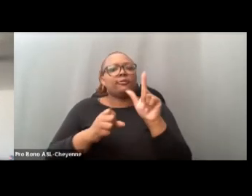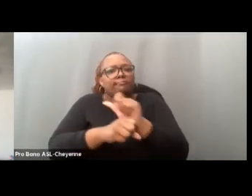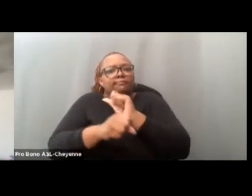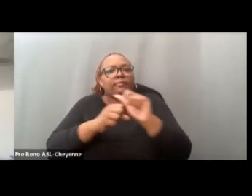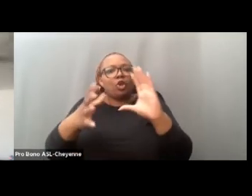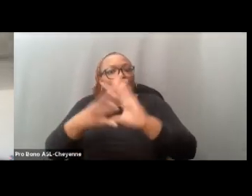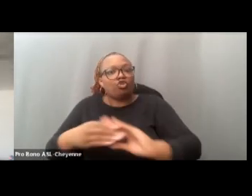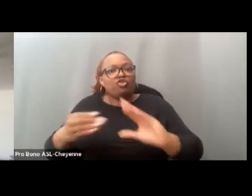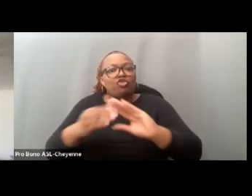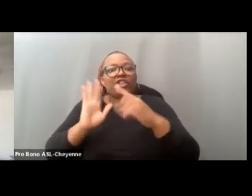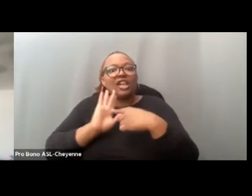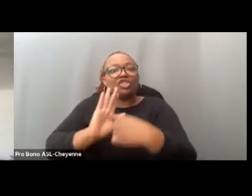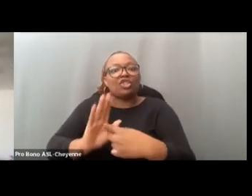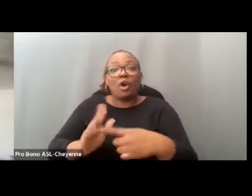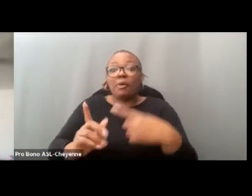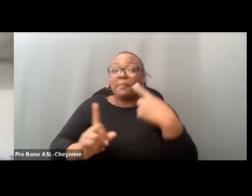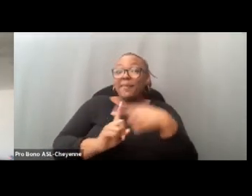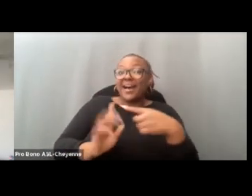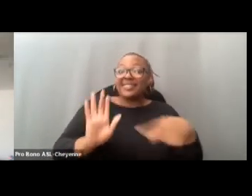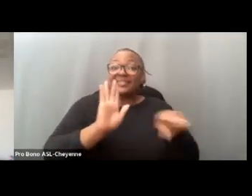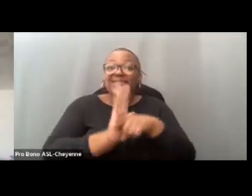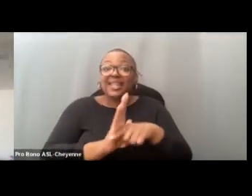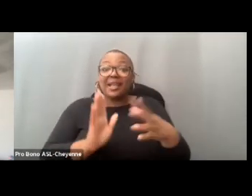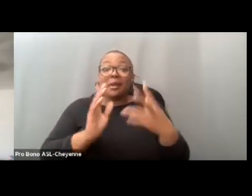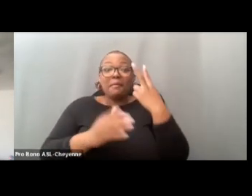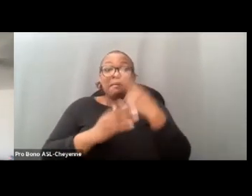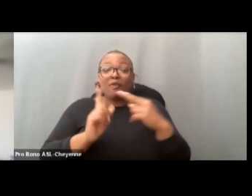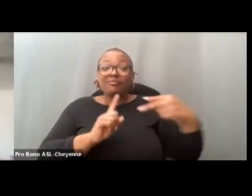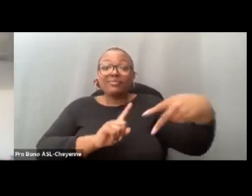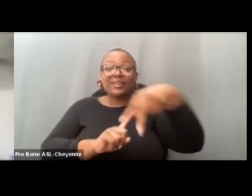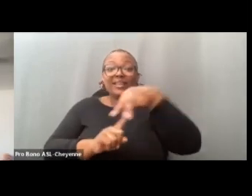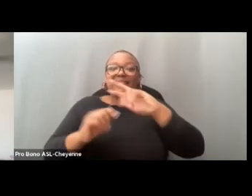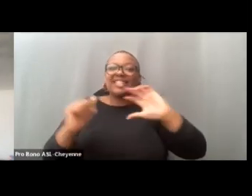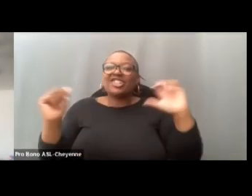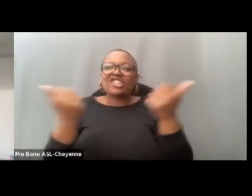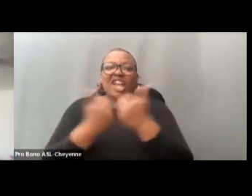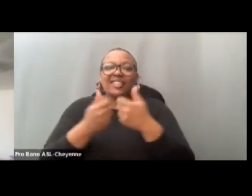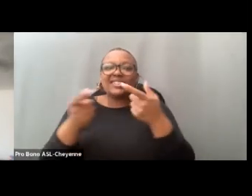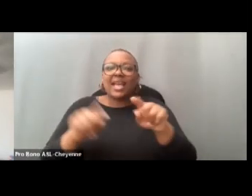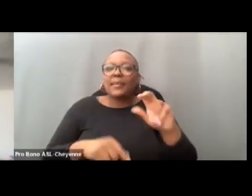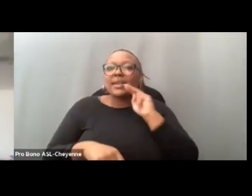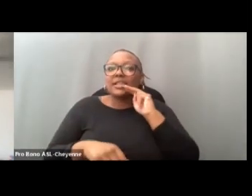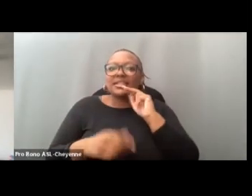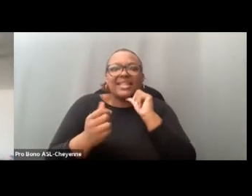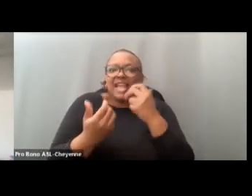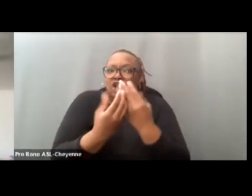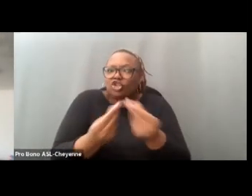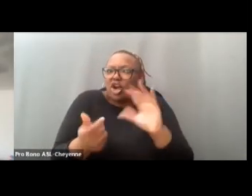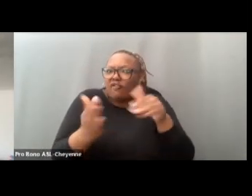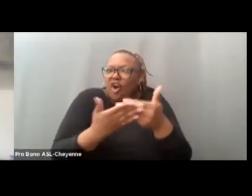that showed good and bad, two sides, challenges you're facing. Didn't solve all those challenges.